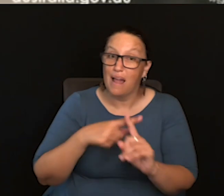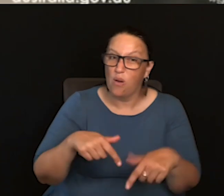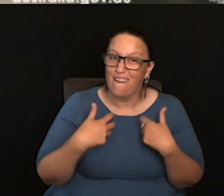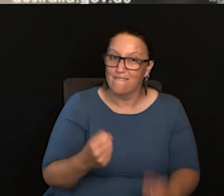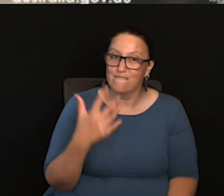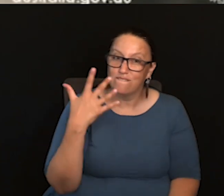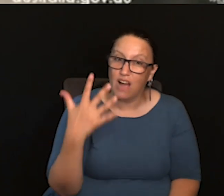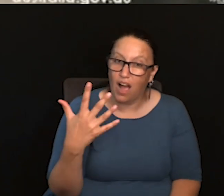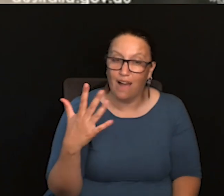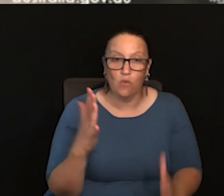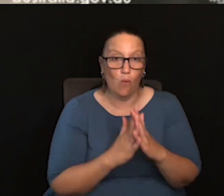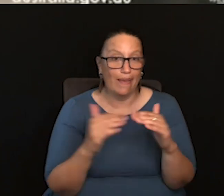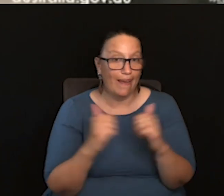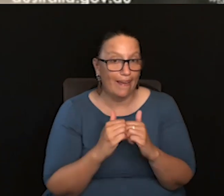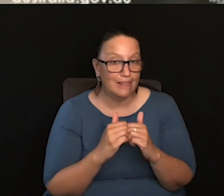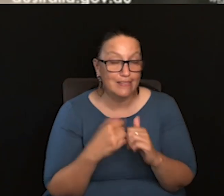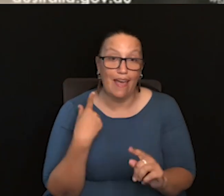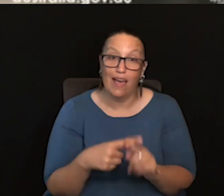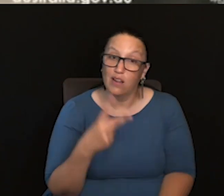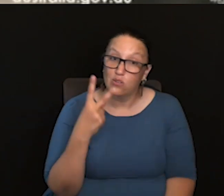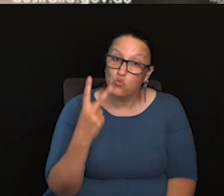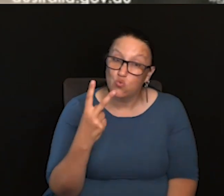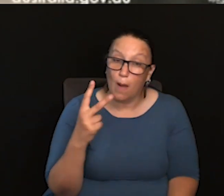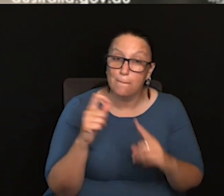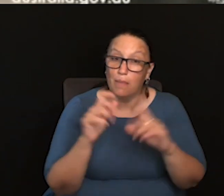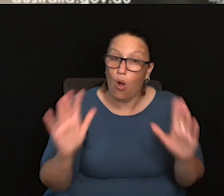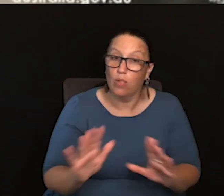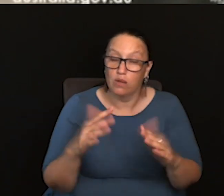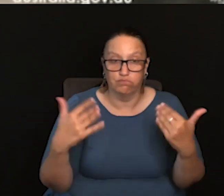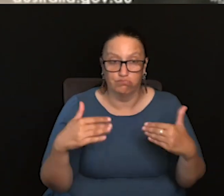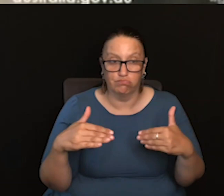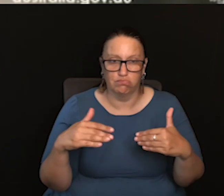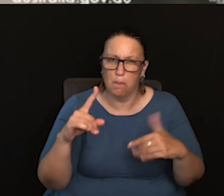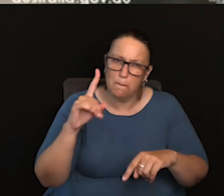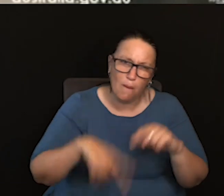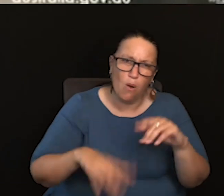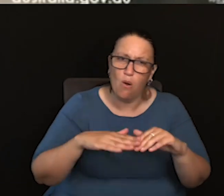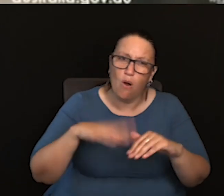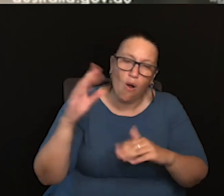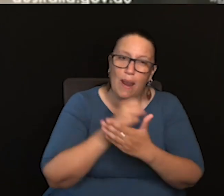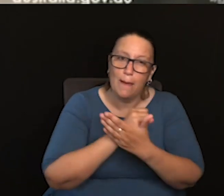approximately 353,000. The states have pointed out that they have